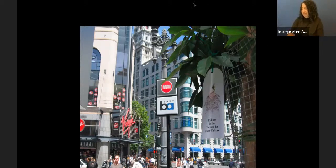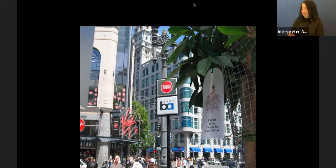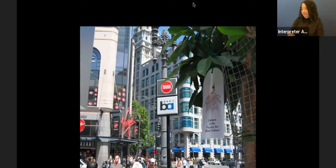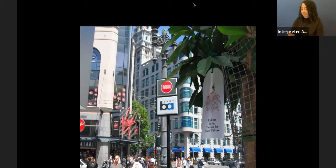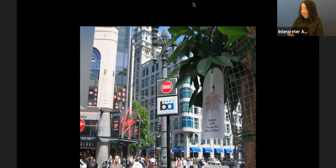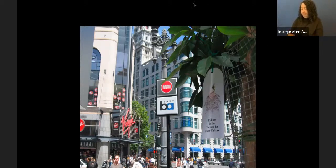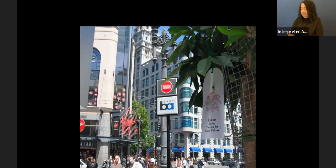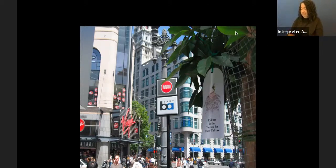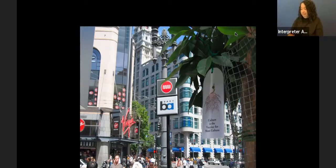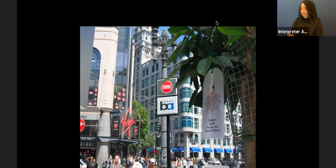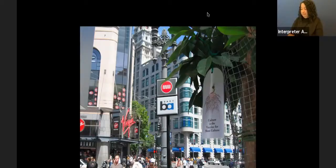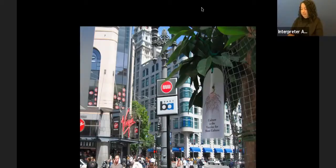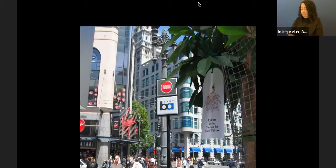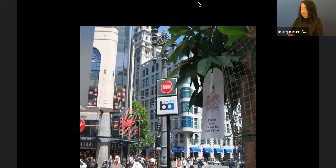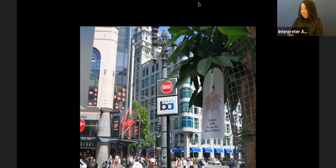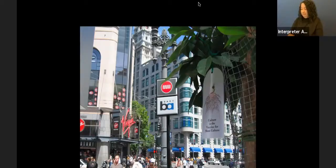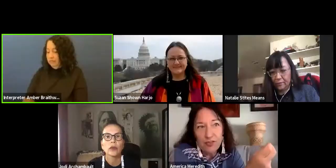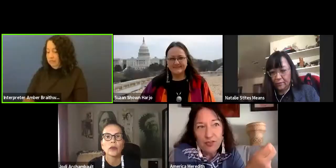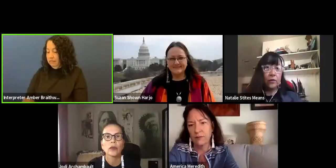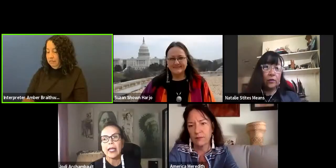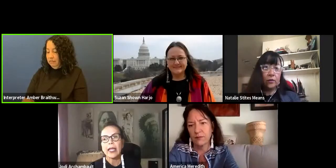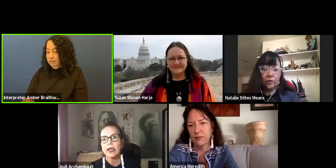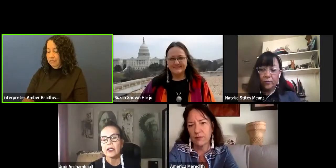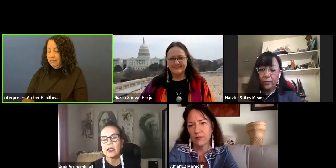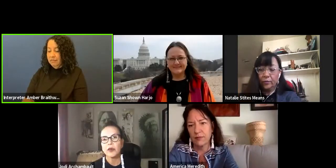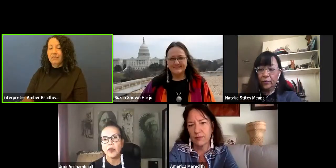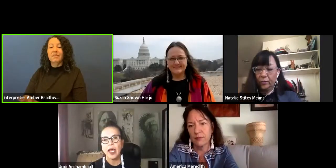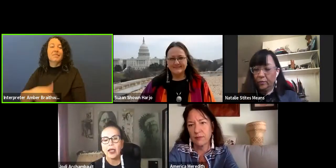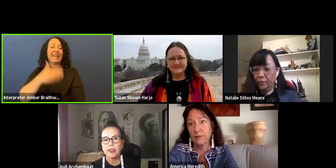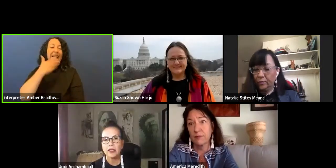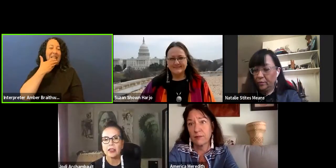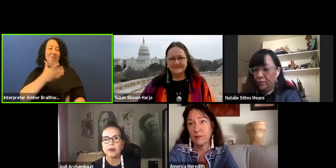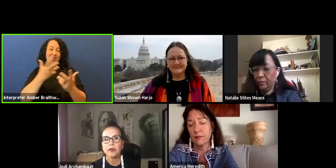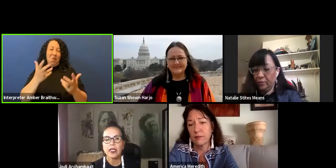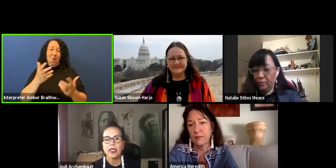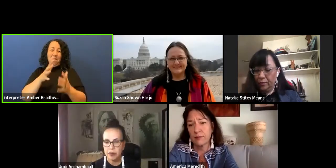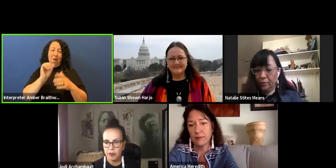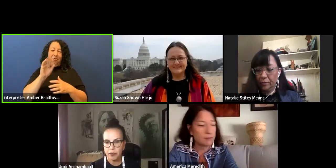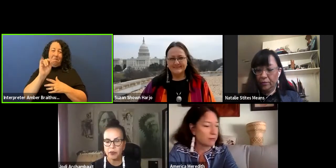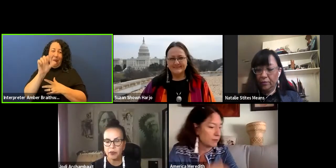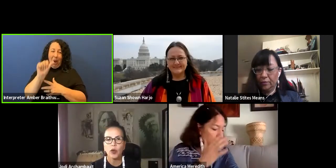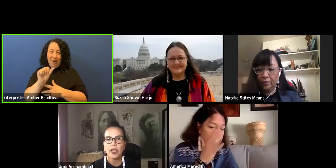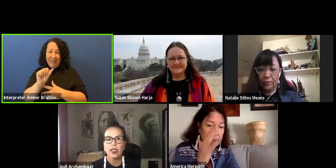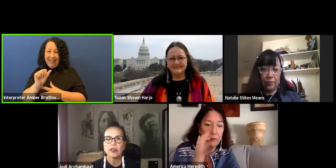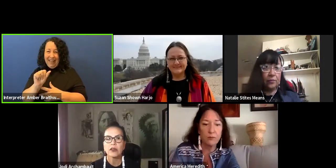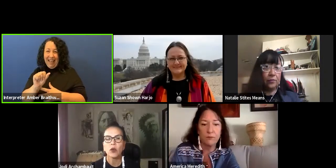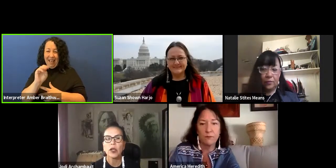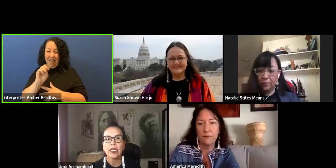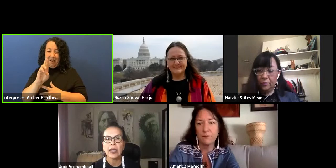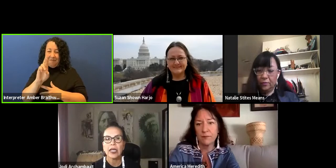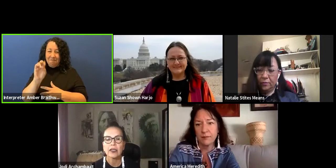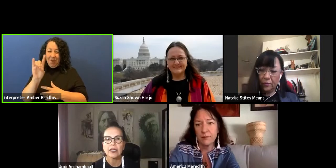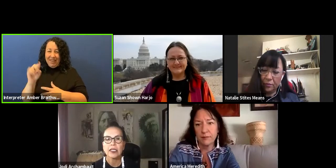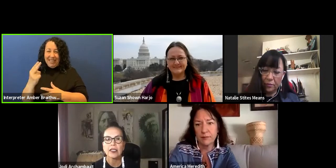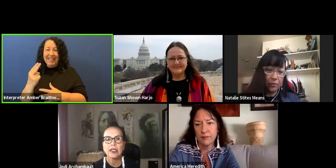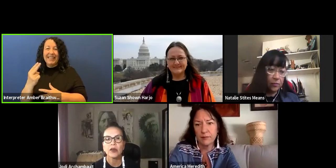Jodi: Thank you so much, America, and from that nice quick and easy